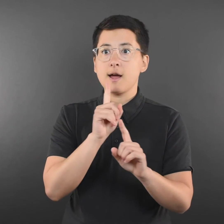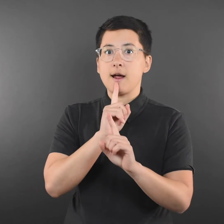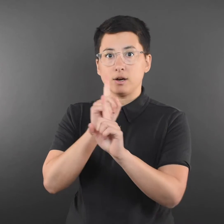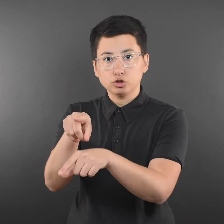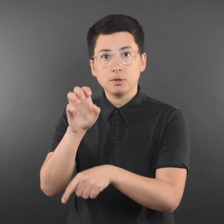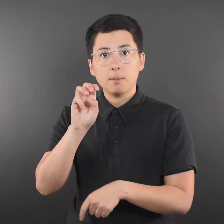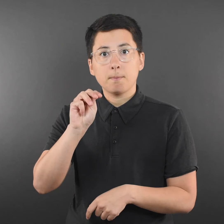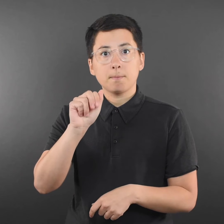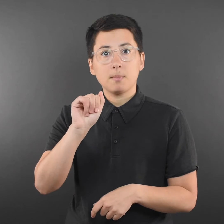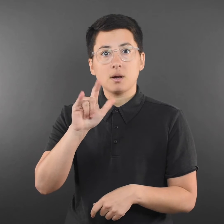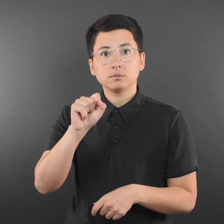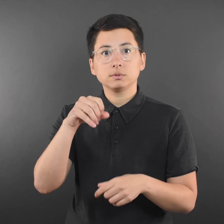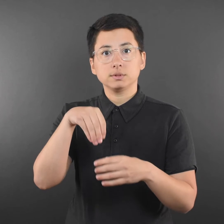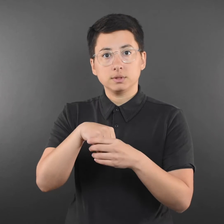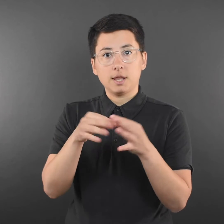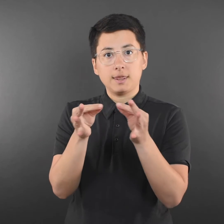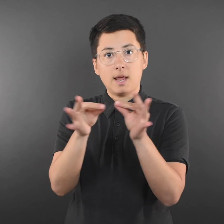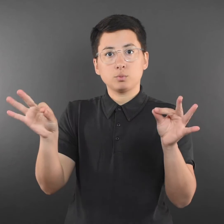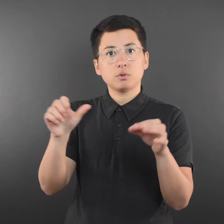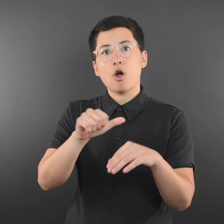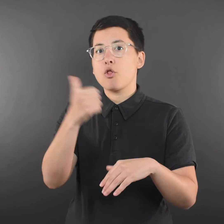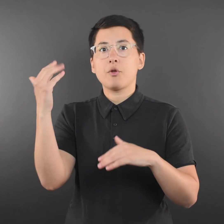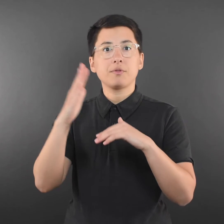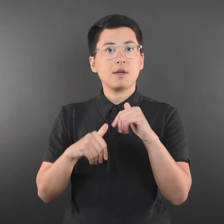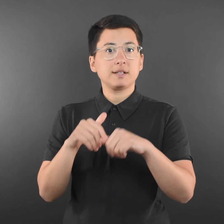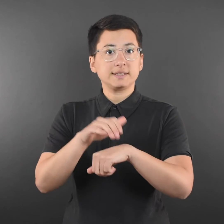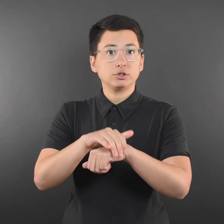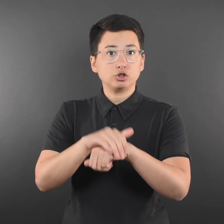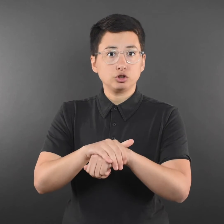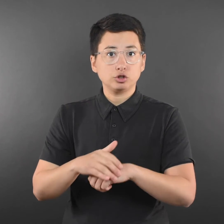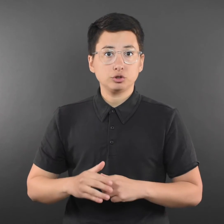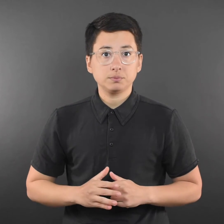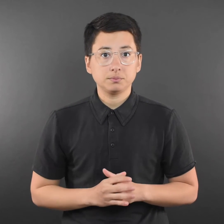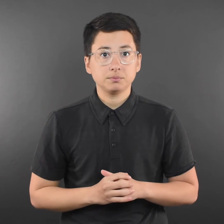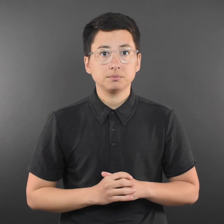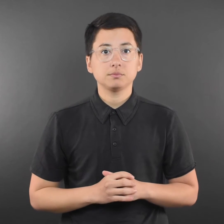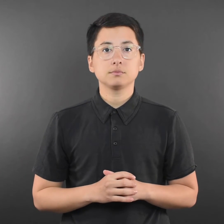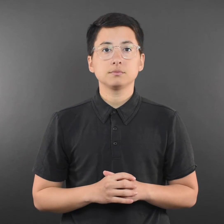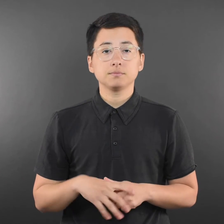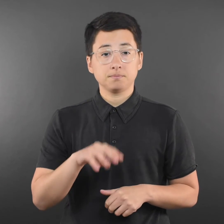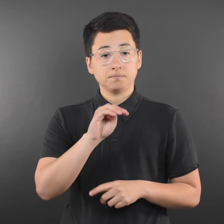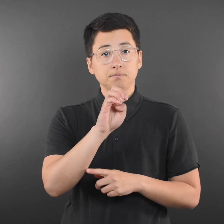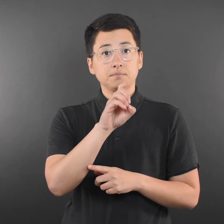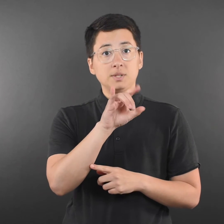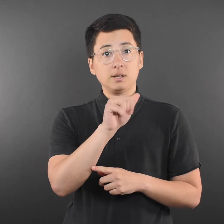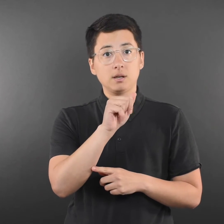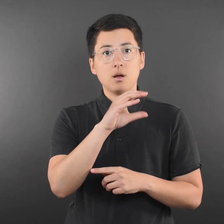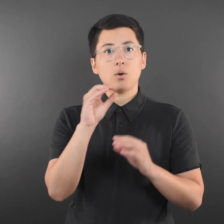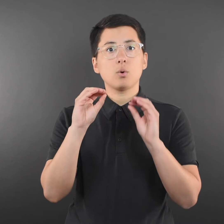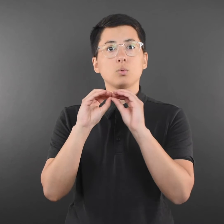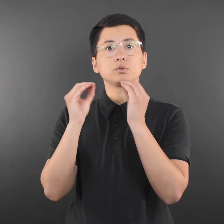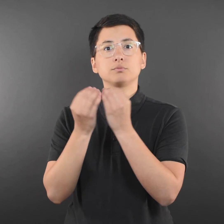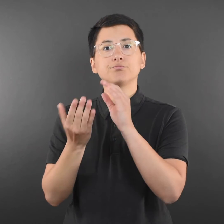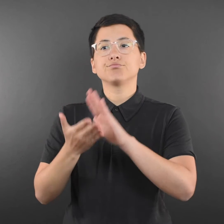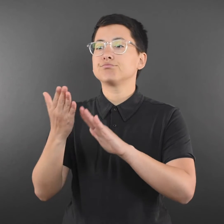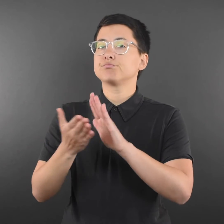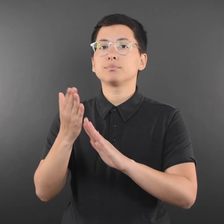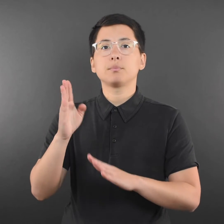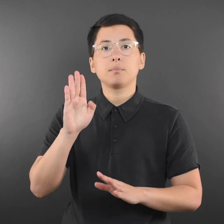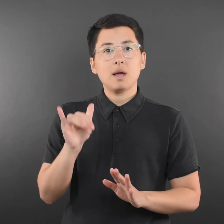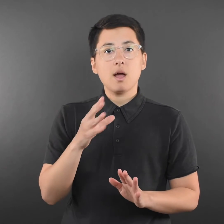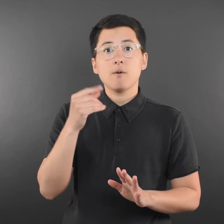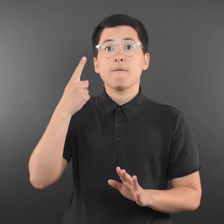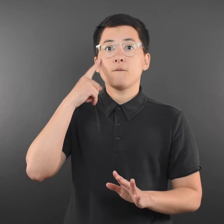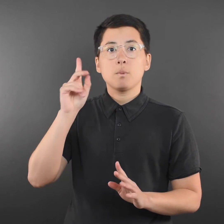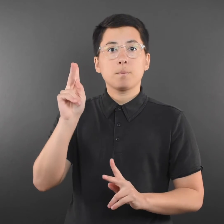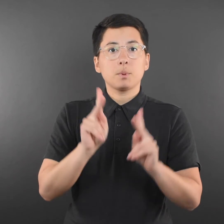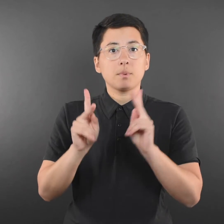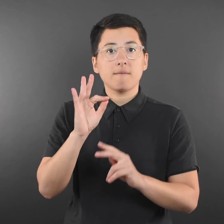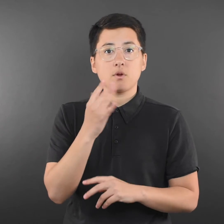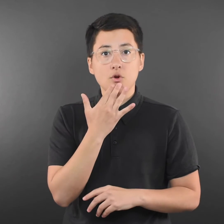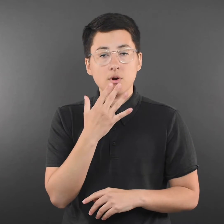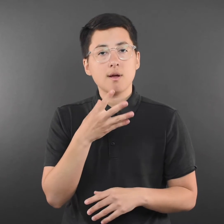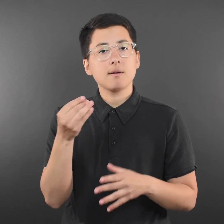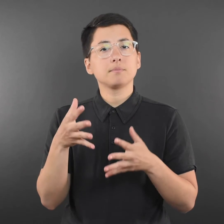email in languages other than English. • Media and organizations run by and for